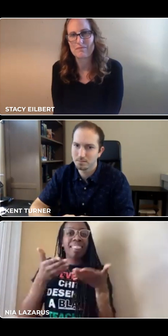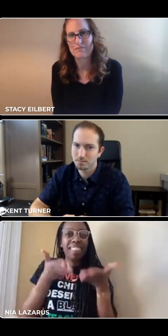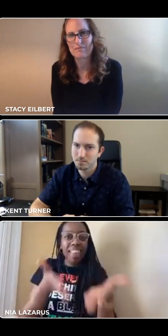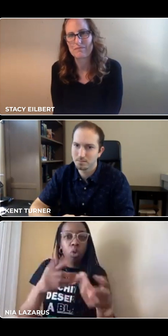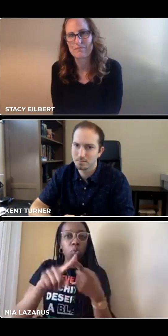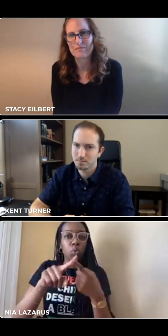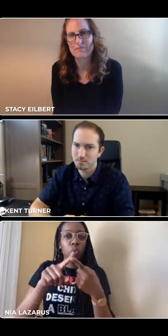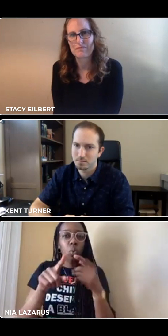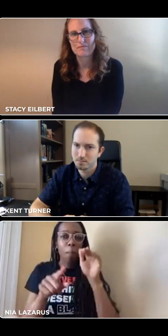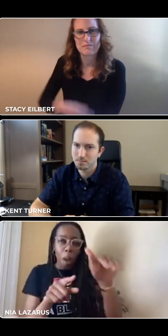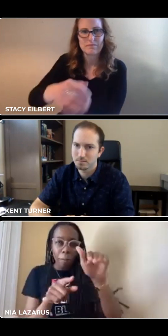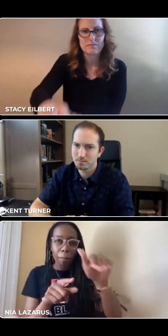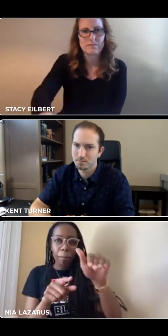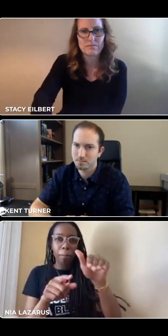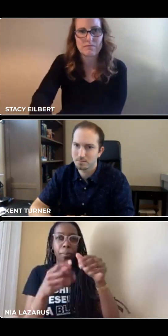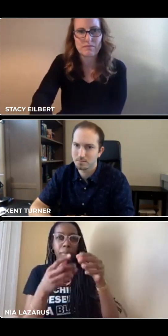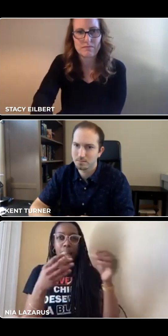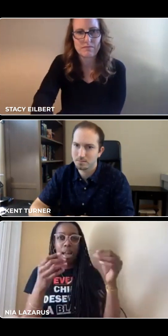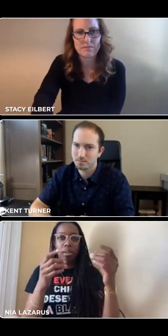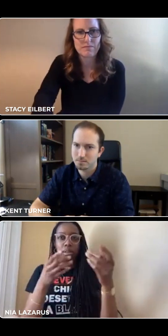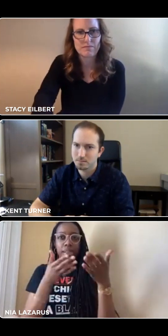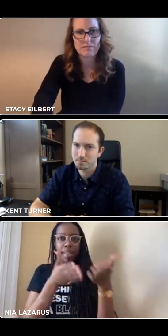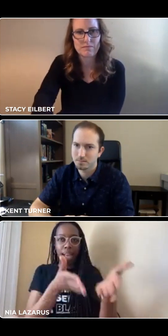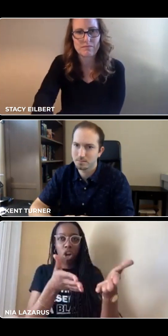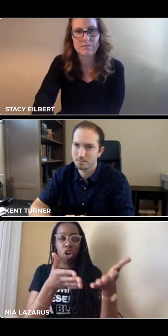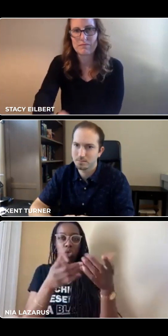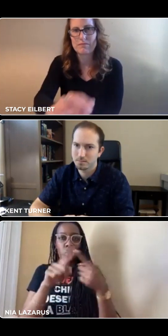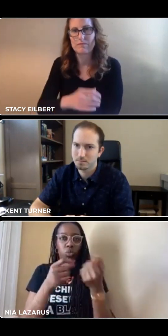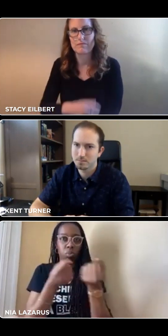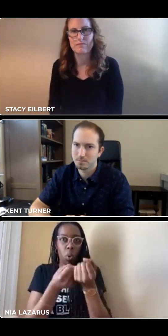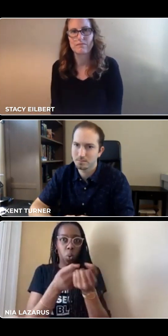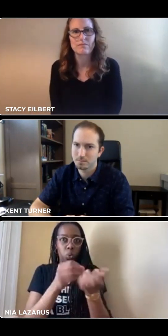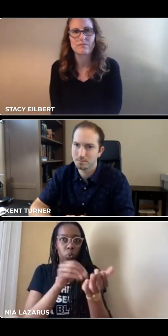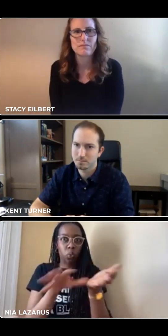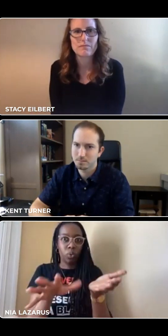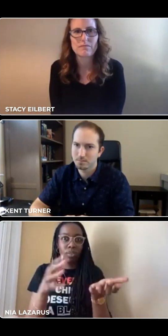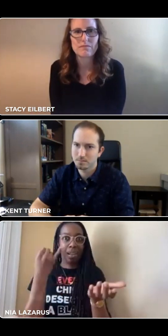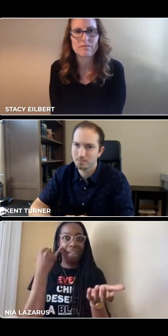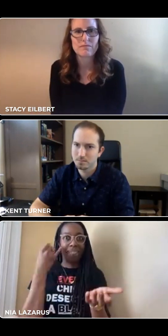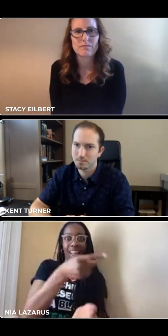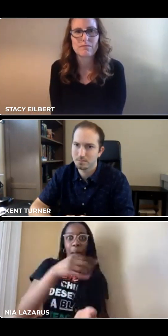That might be a challenge because, again, you're not there to prompt the student, to